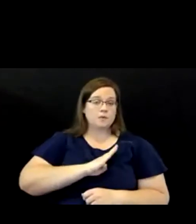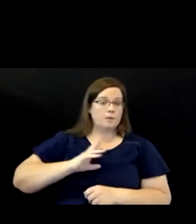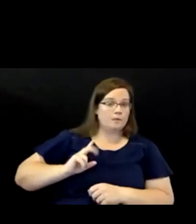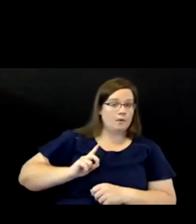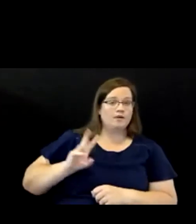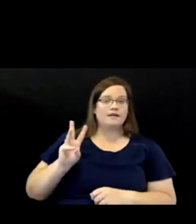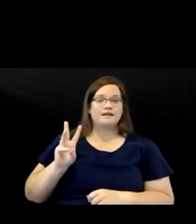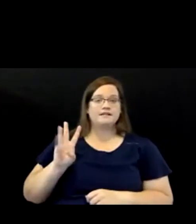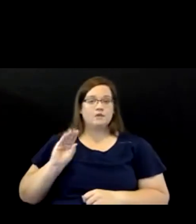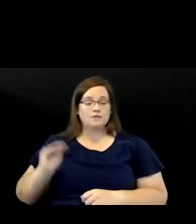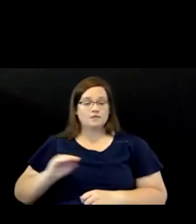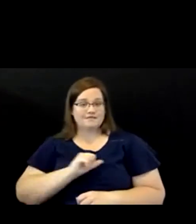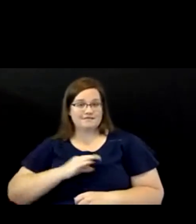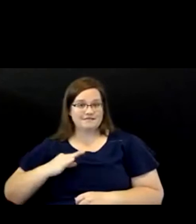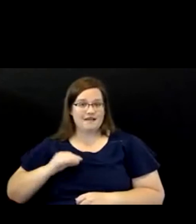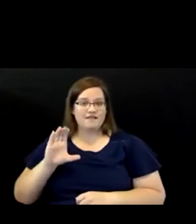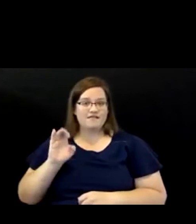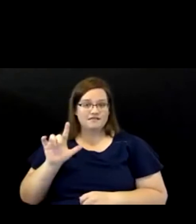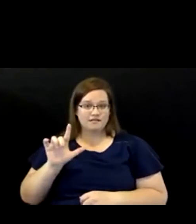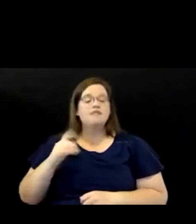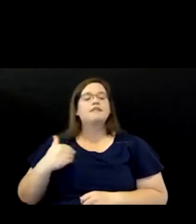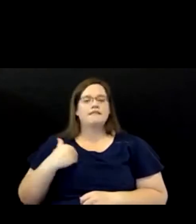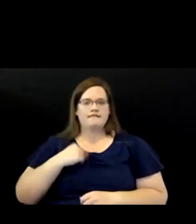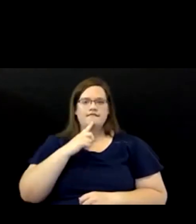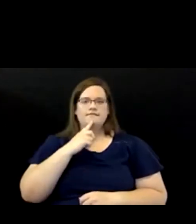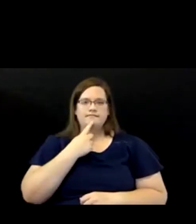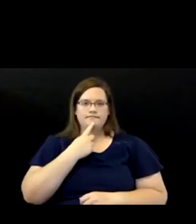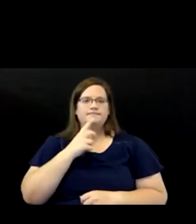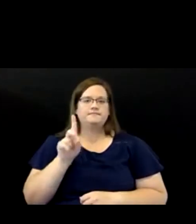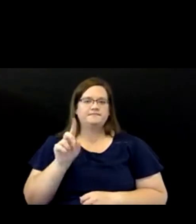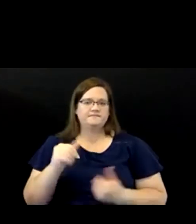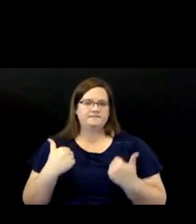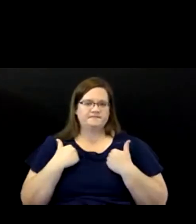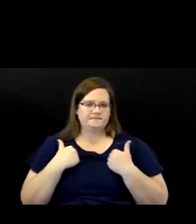of still in CILs had a significant disability. Absolutely living the